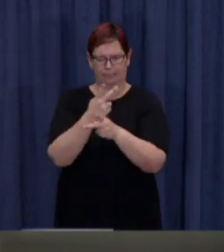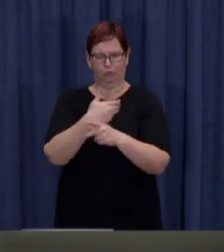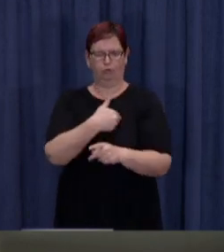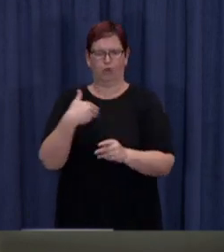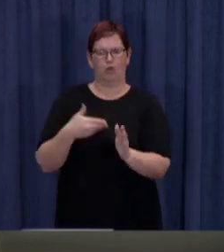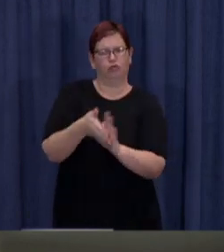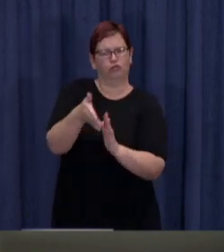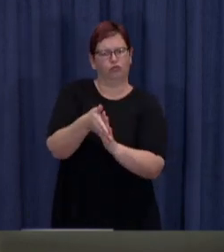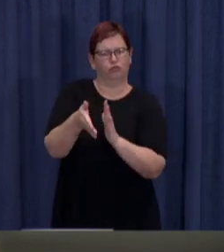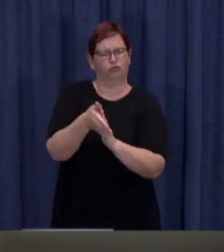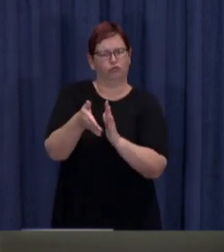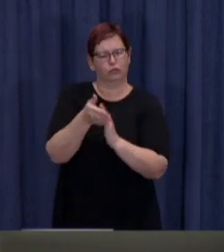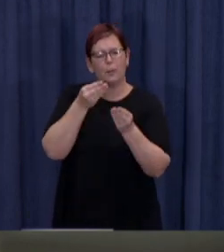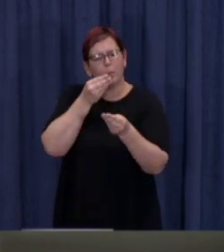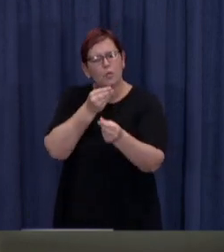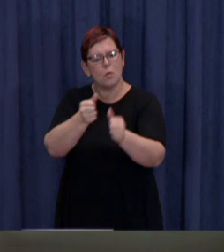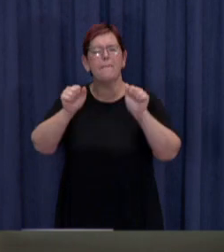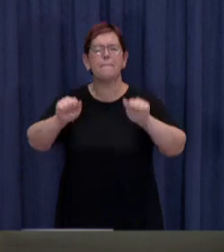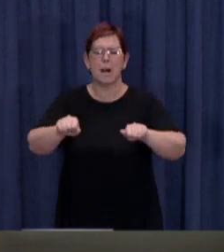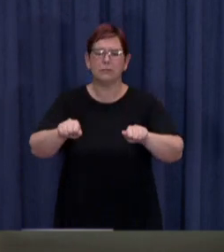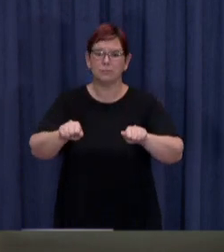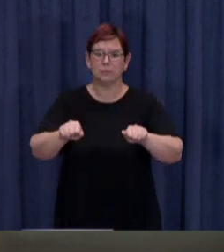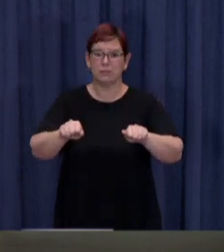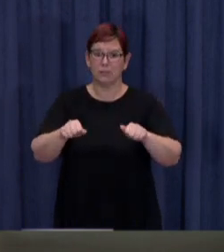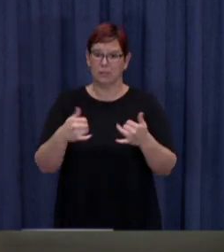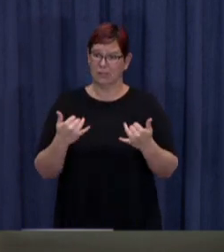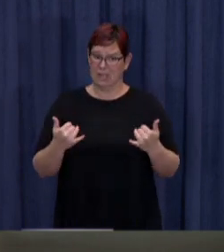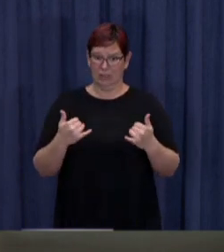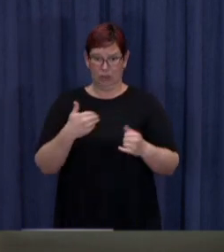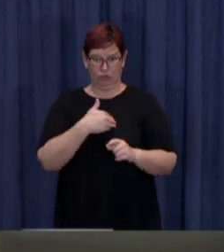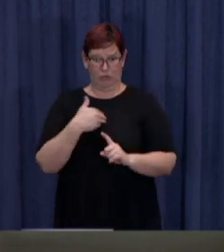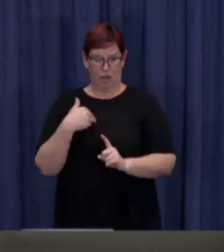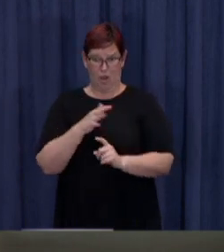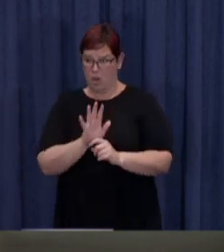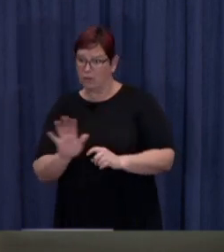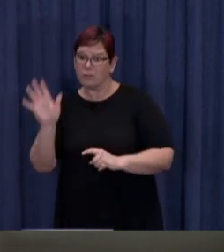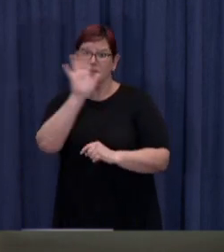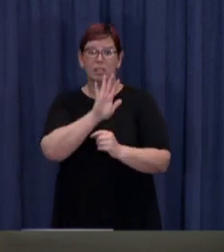health care workers are confronting the reality of COVID-19 and I am making this